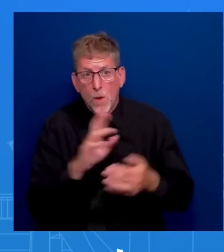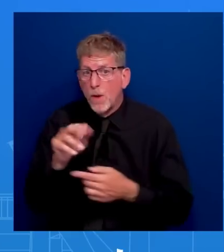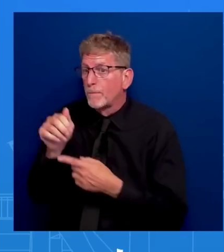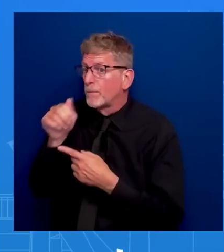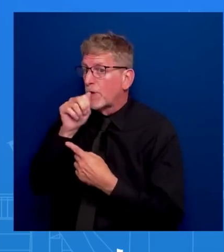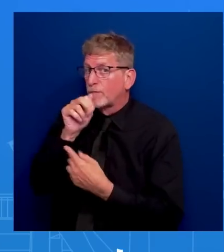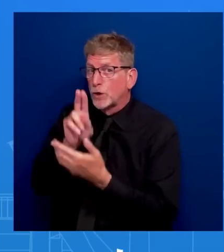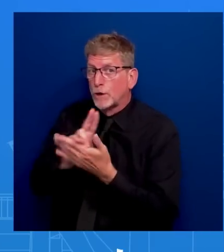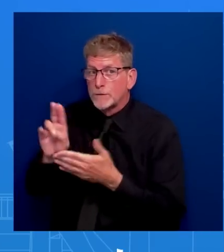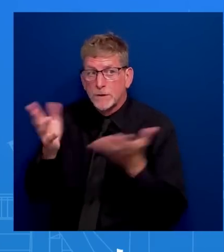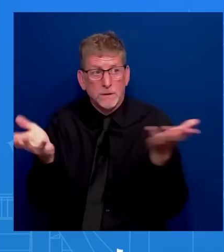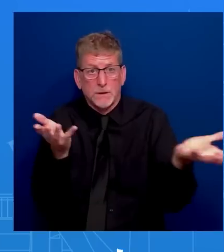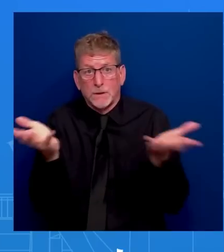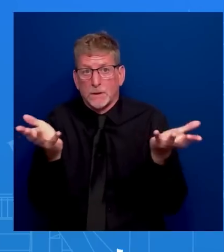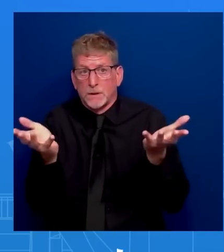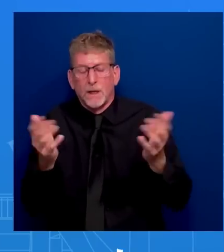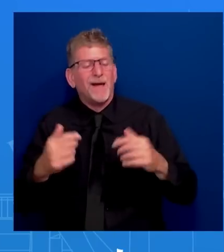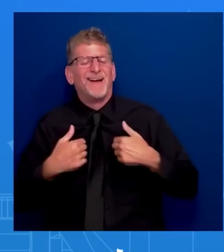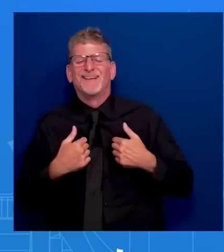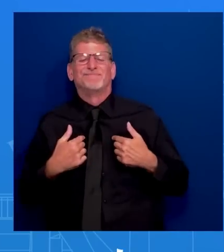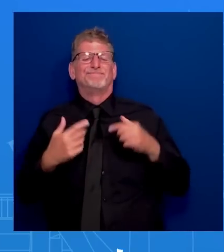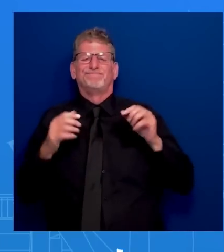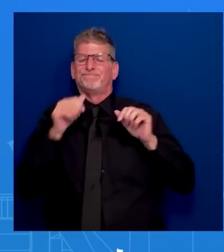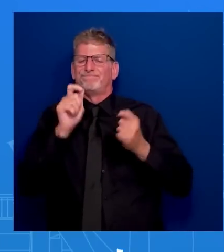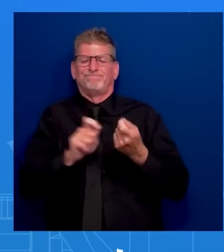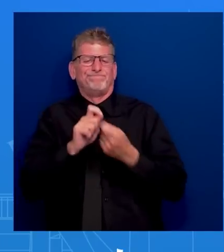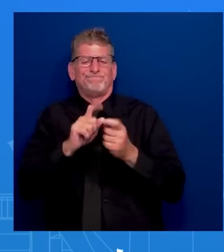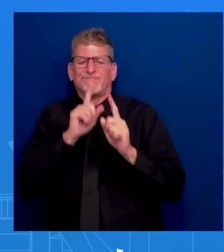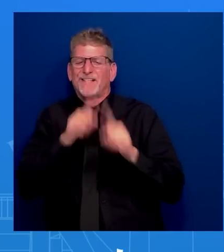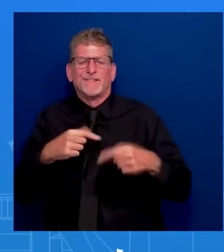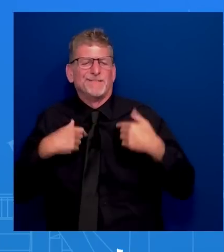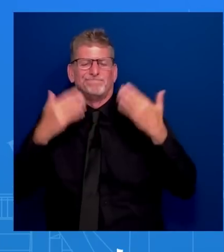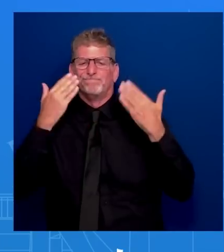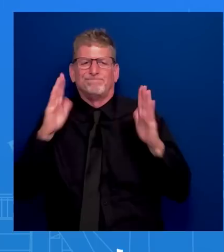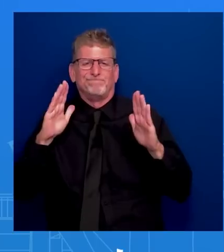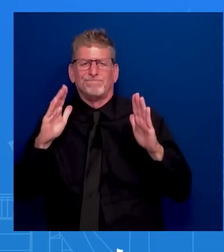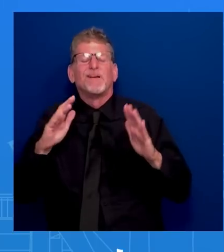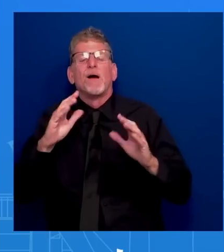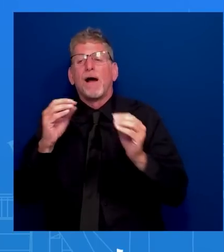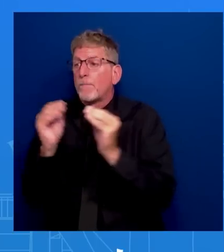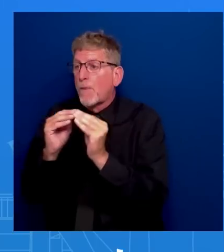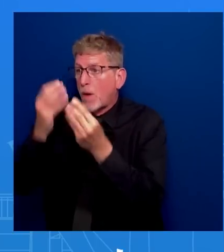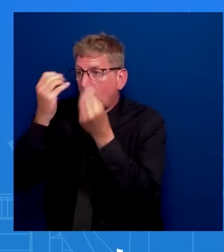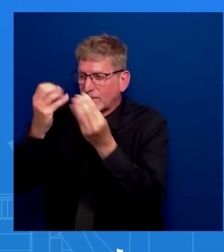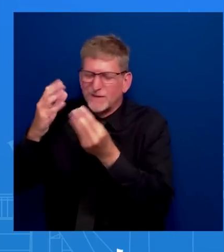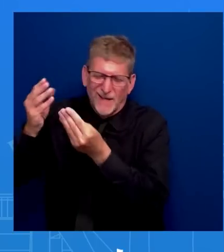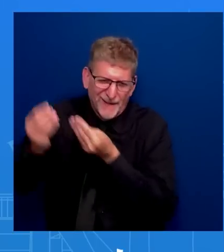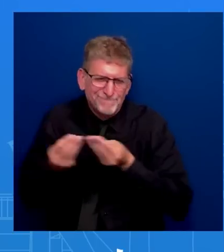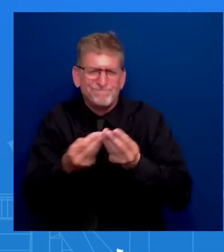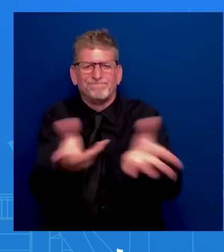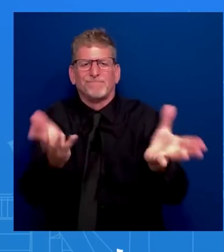The Press: Thanks, Karine. Homeland Security announced yesterday that it is ending the Remain in Mexico policy,